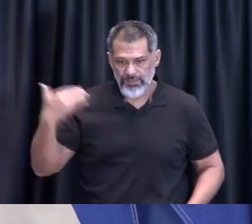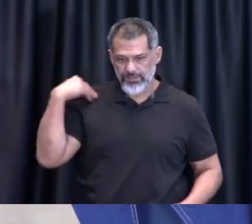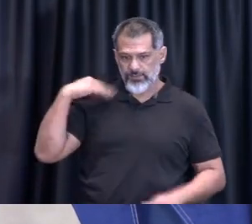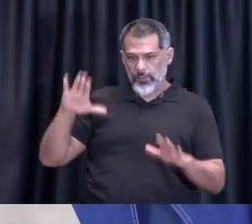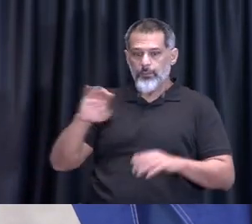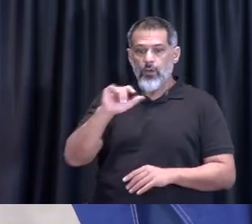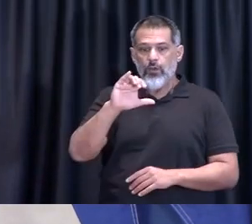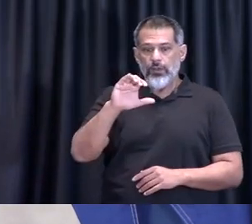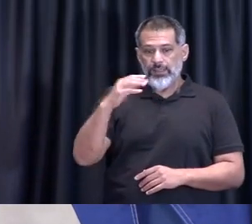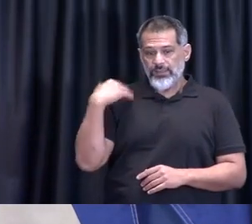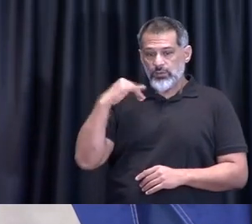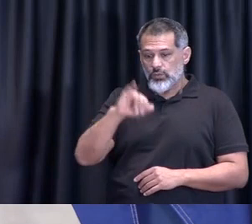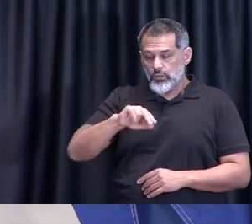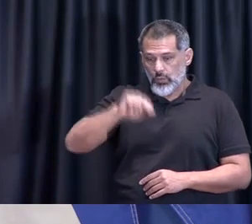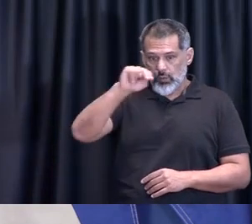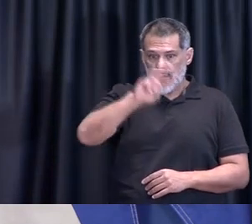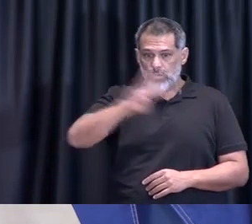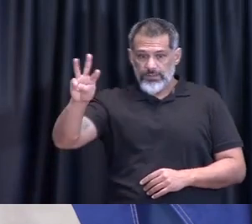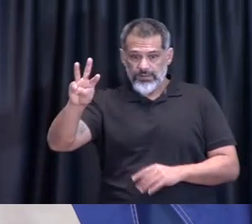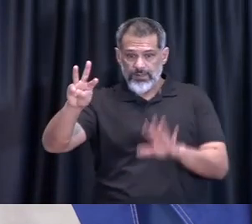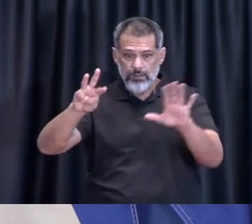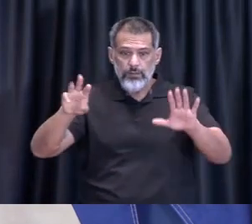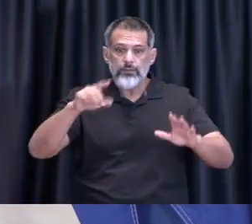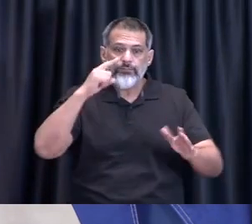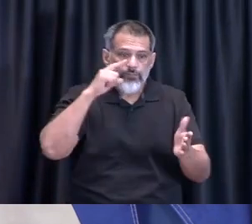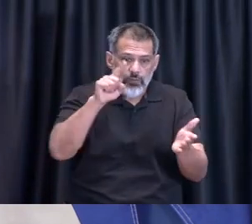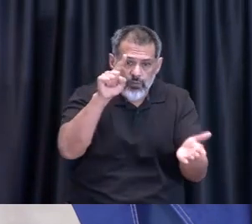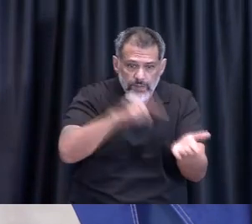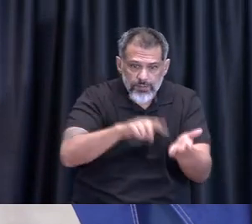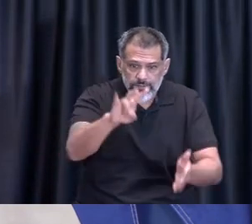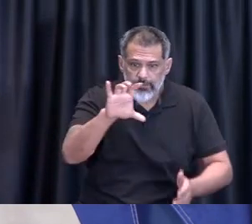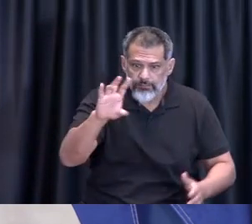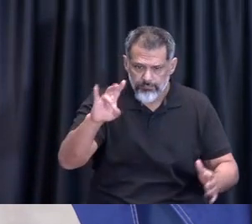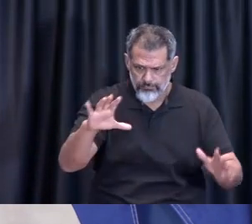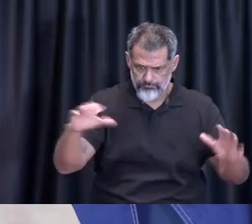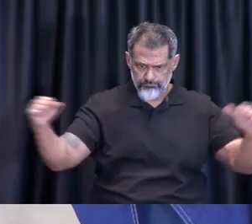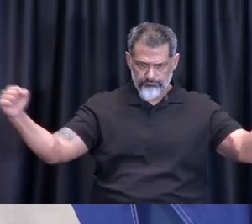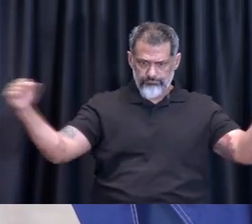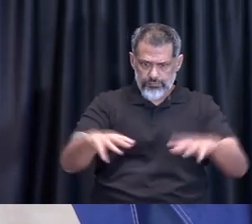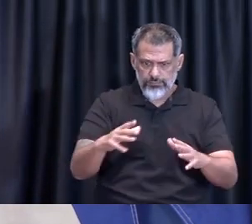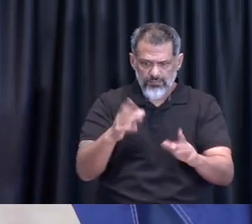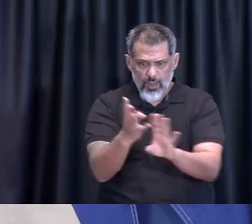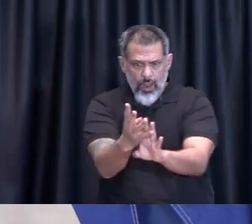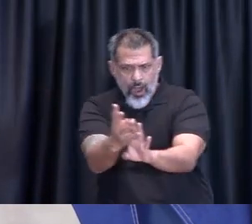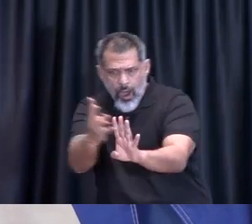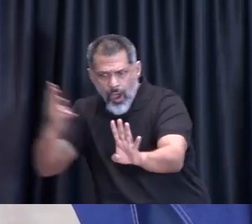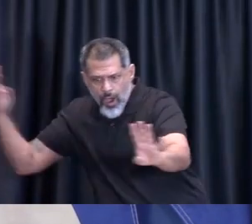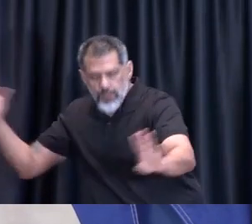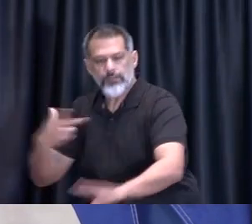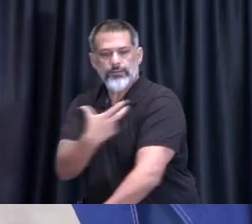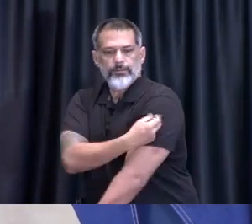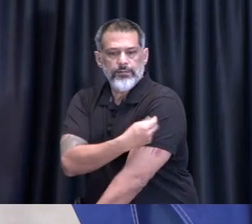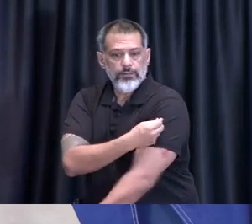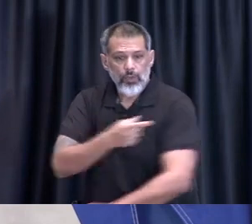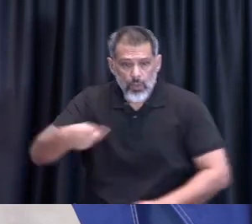almost 1,700 residents came out to get vaccinated. I want to thank everyone who worked on this effort to get residents in the